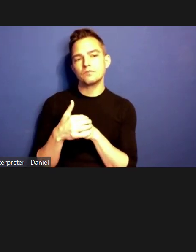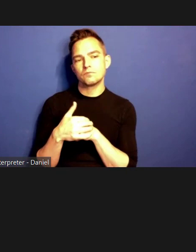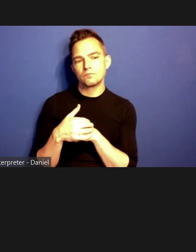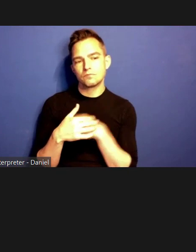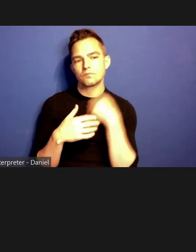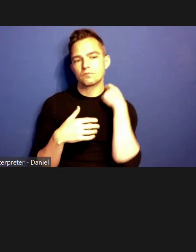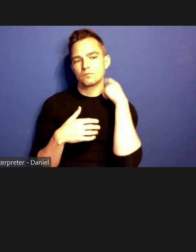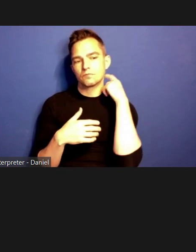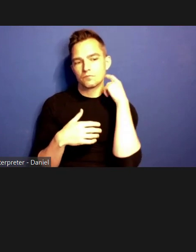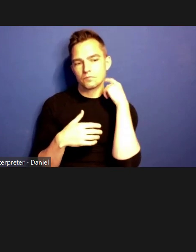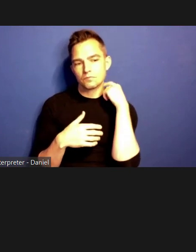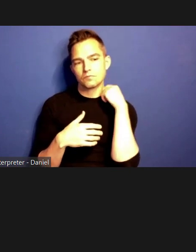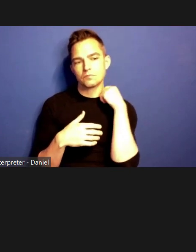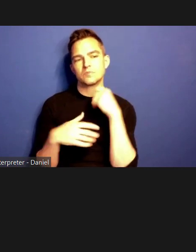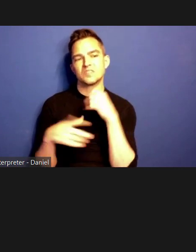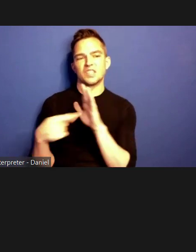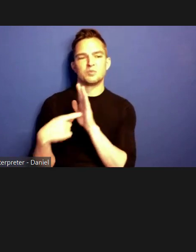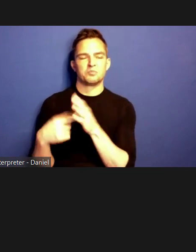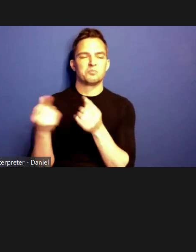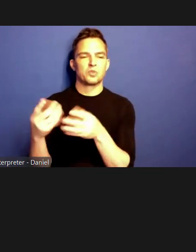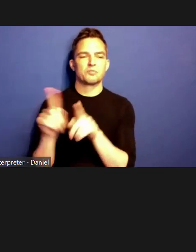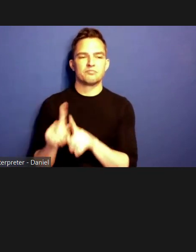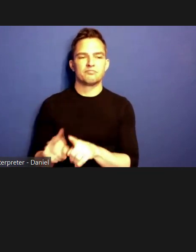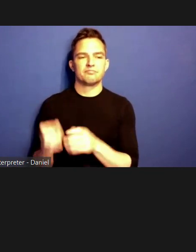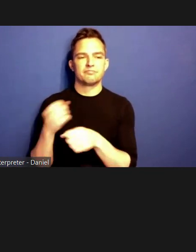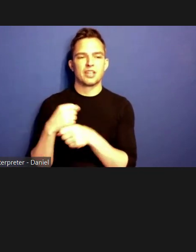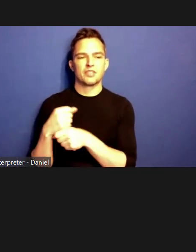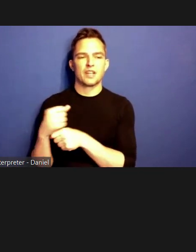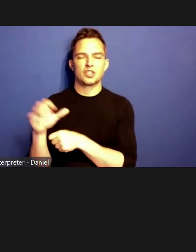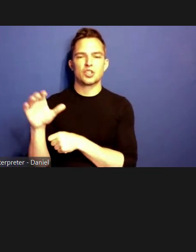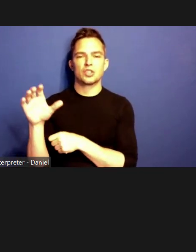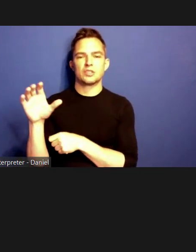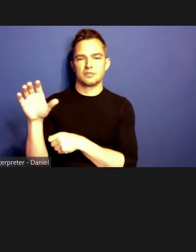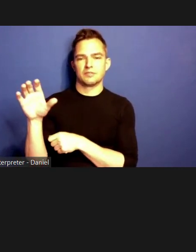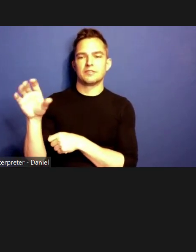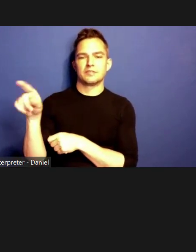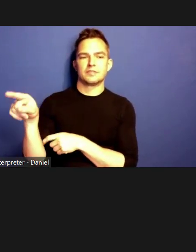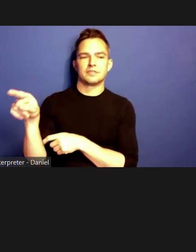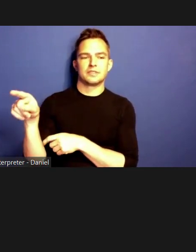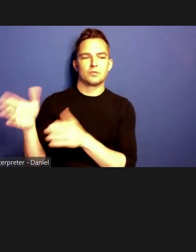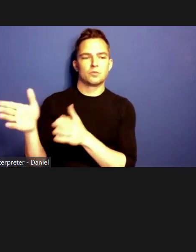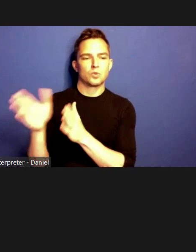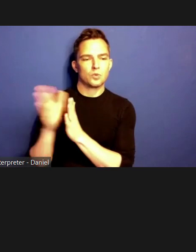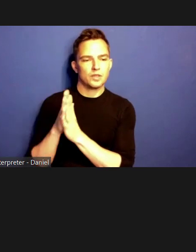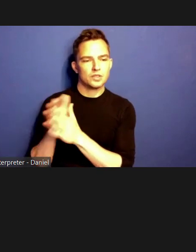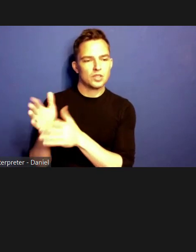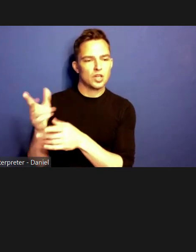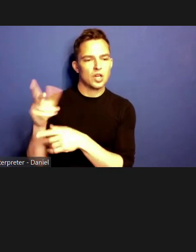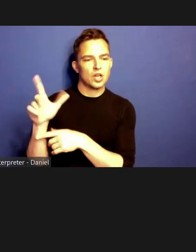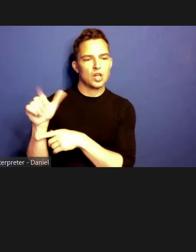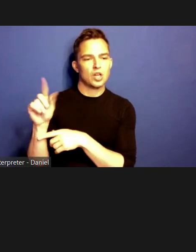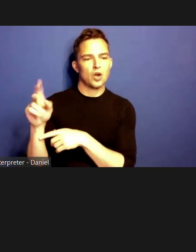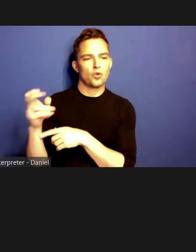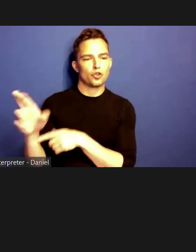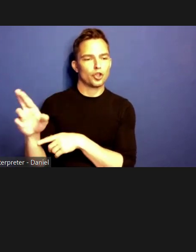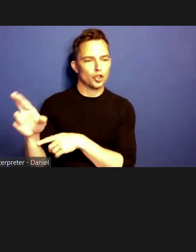your best bet for requesting a loaner to try. William Eiserman: Yep.